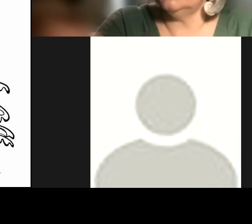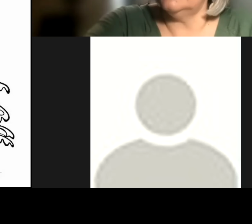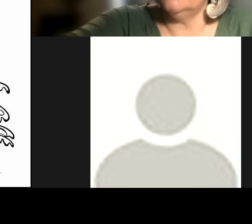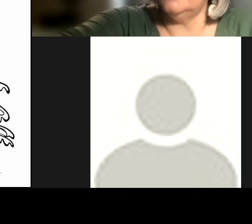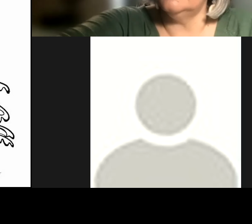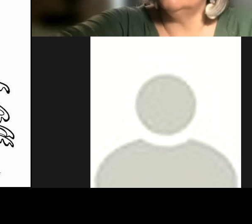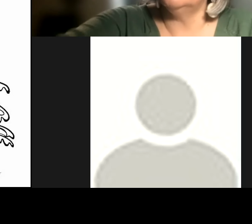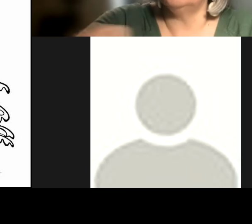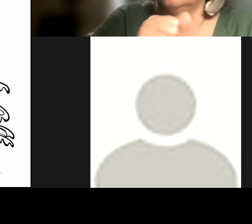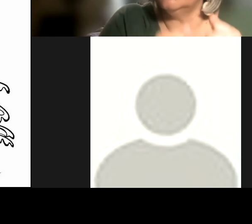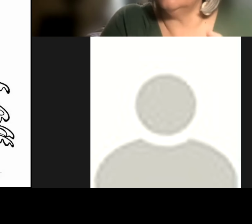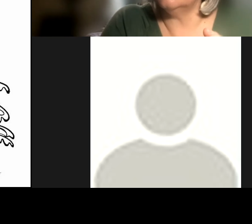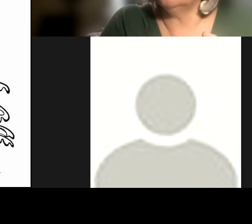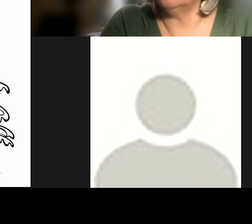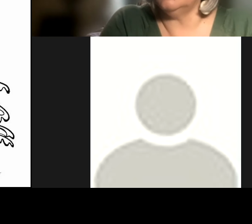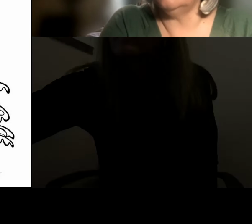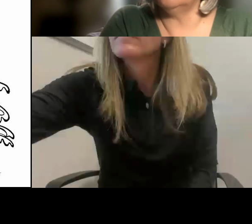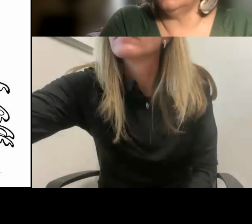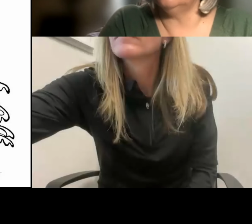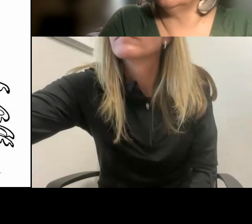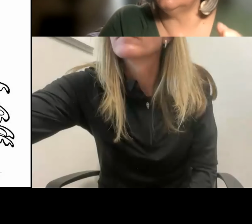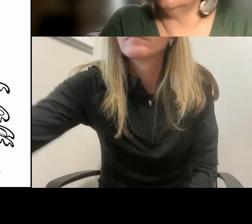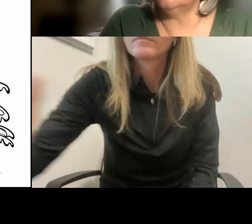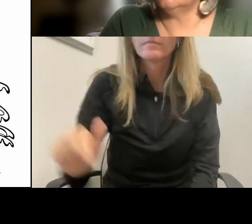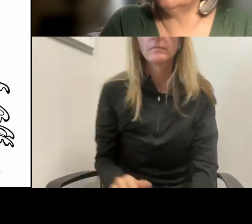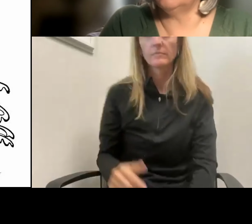share that, you know we've been working on this for a while we're having some challenges but we